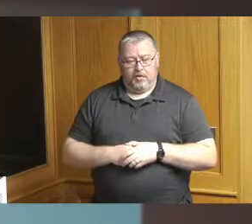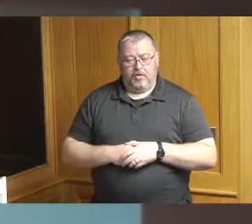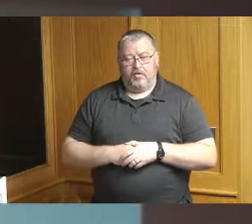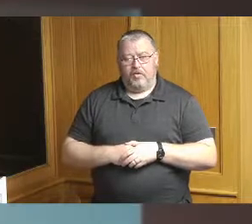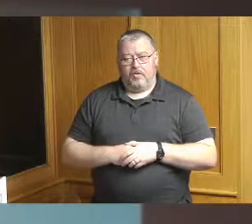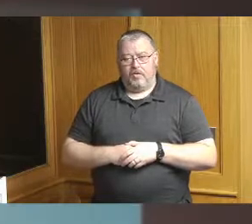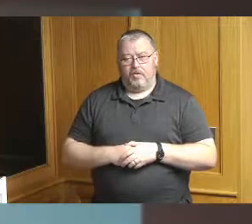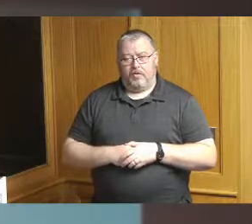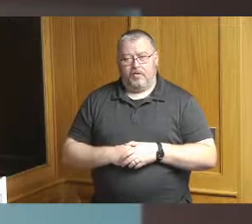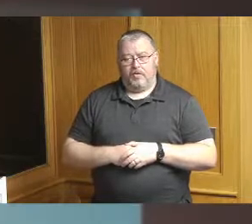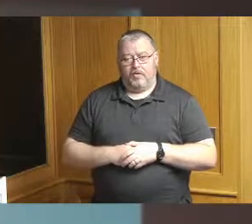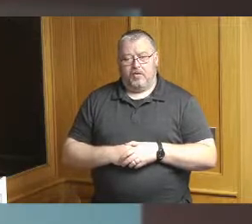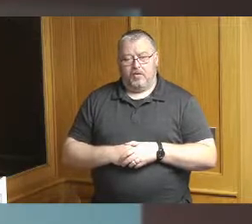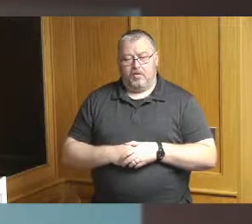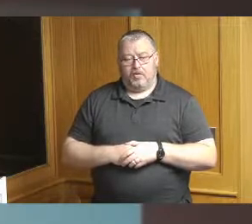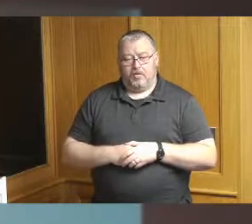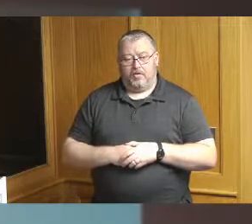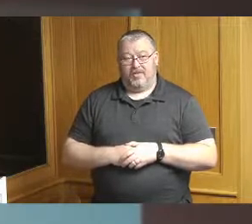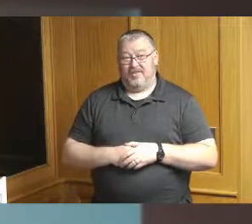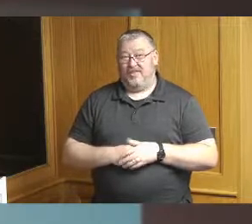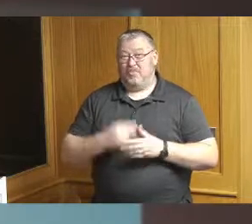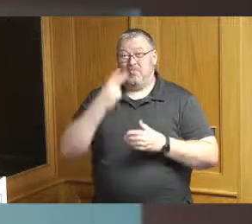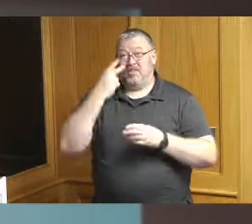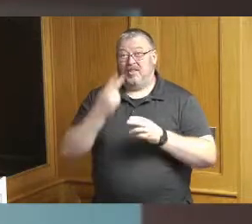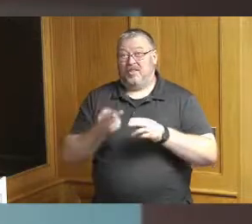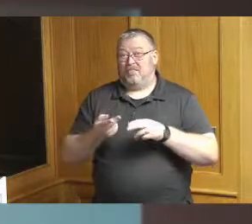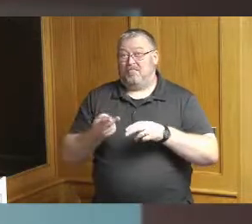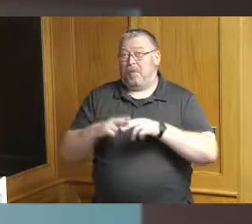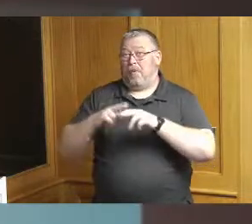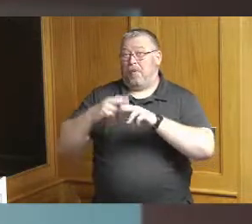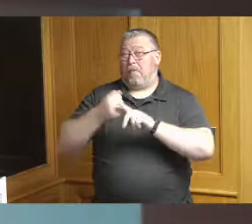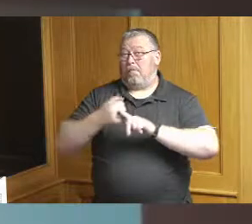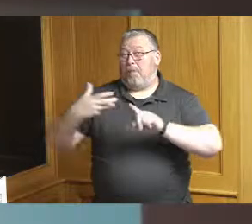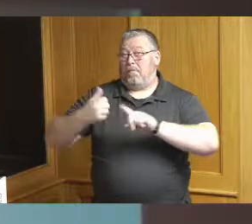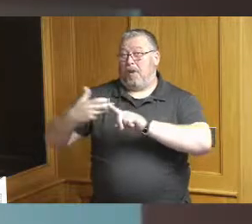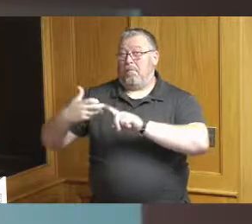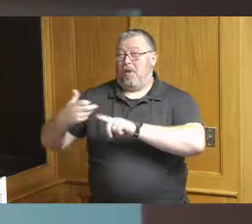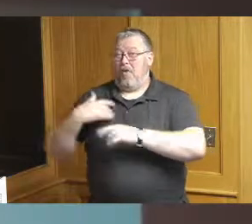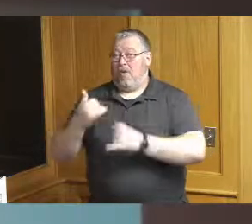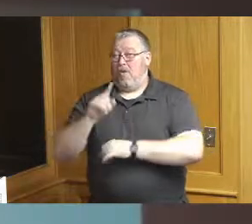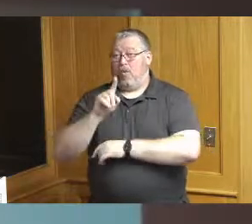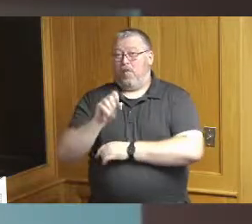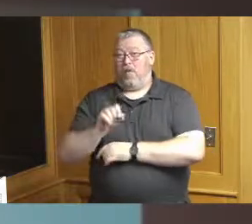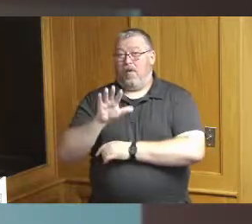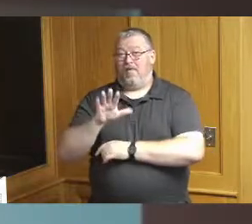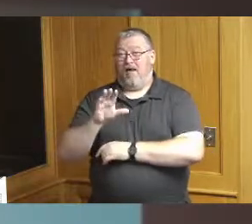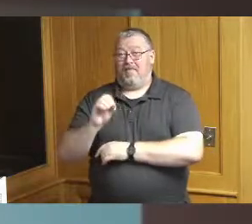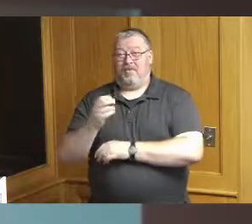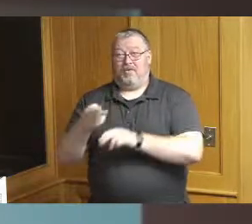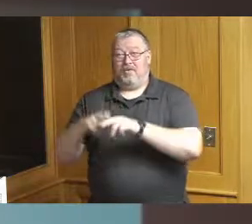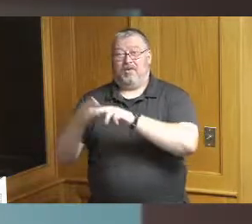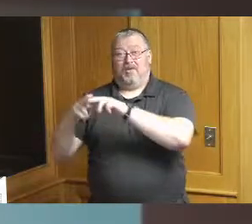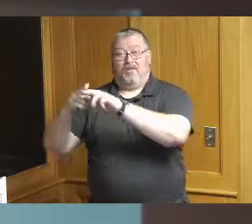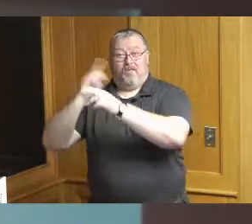reproductive value continues to be high today we are at 1.50 for our reproductive number this